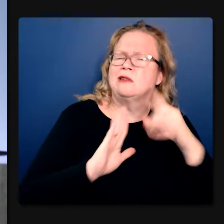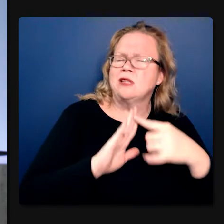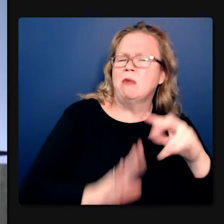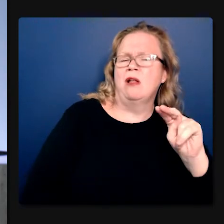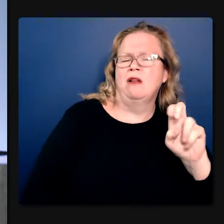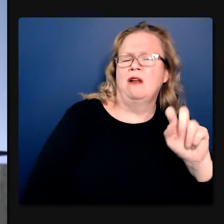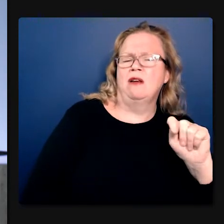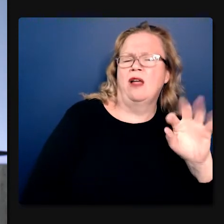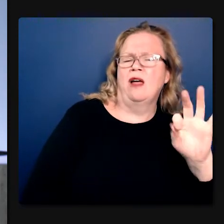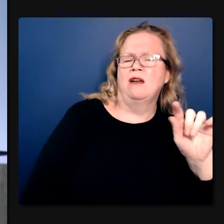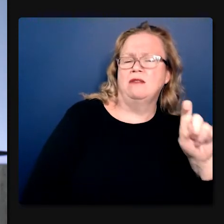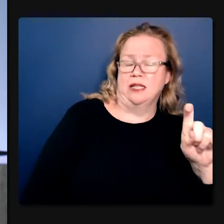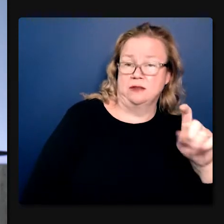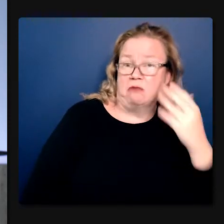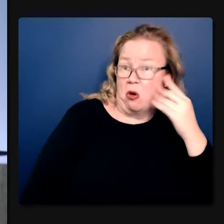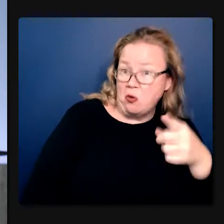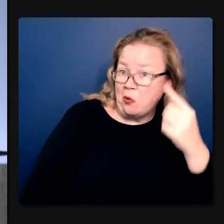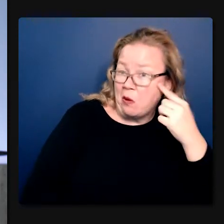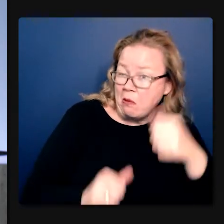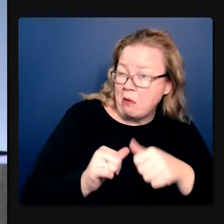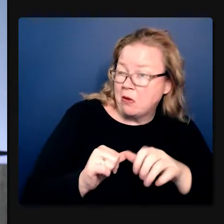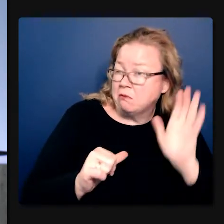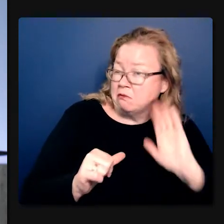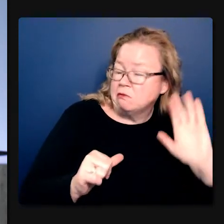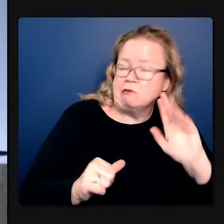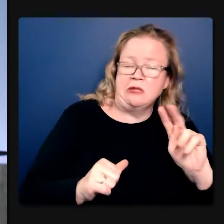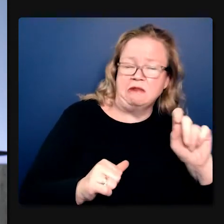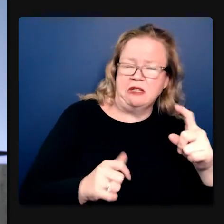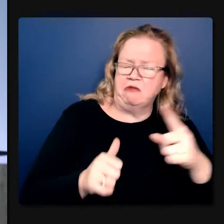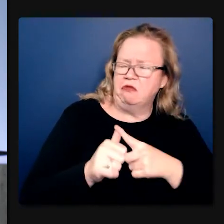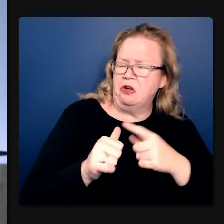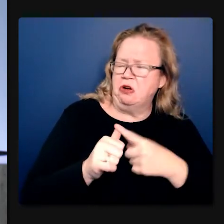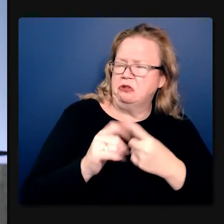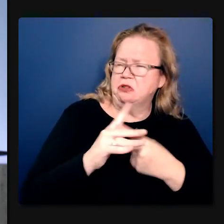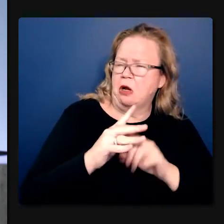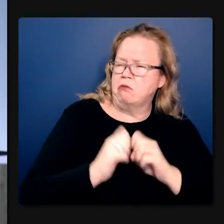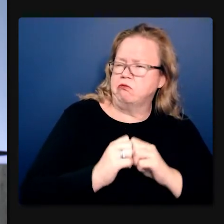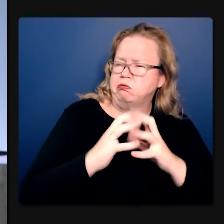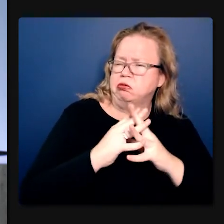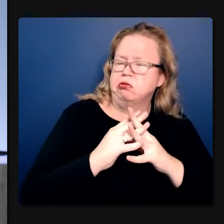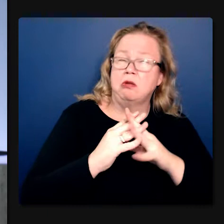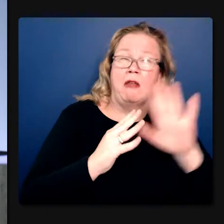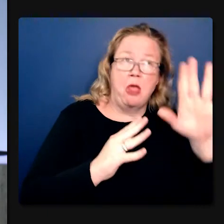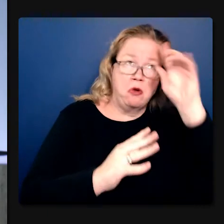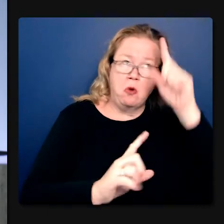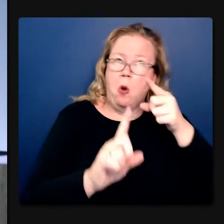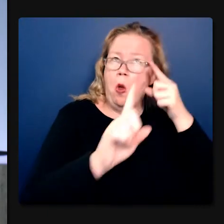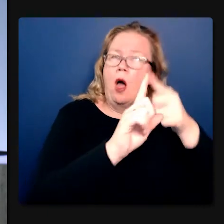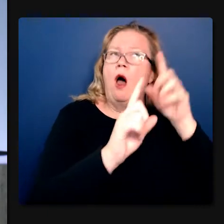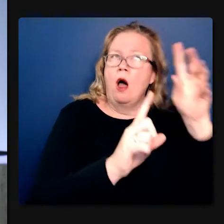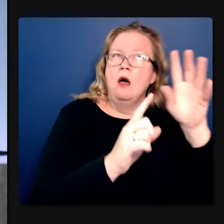So I don't know if you remember, but when Netflix just got started, they ultimately believed in streaming movies,